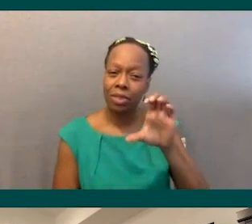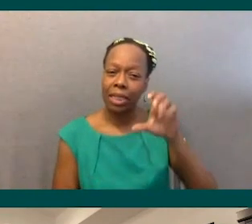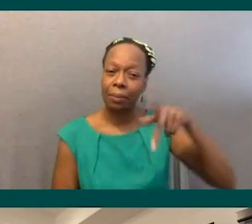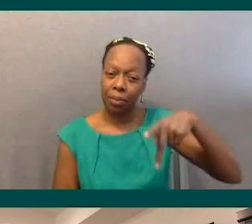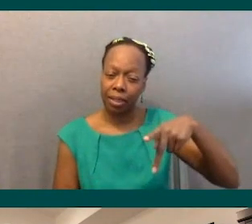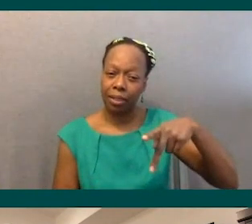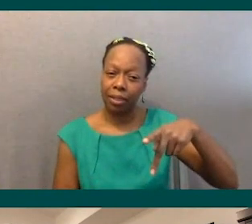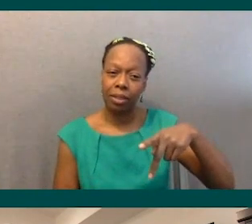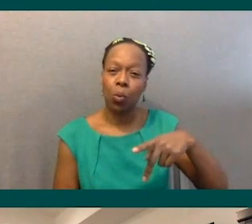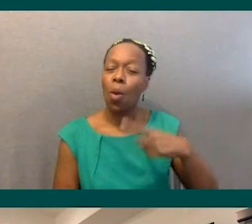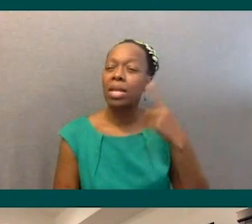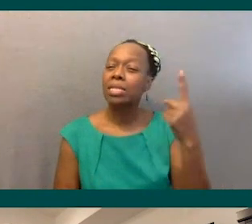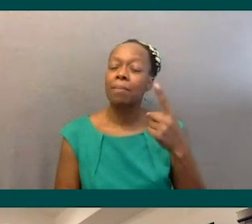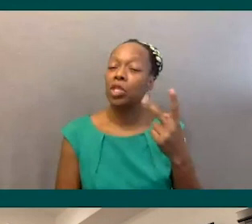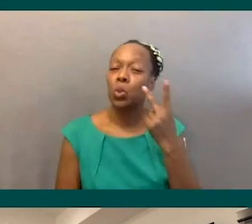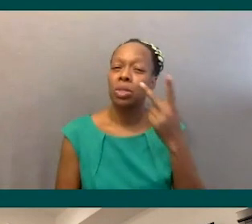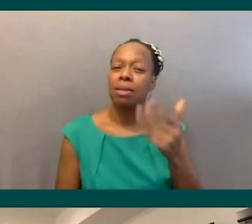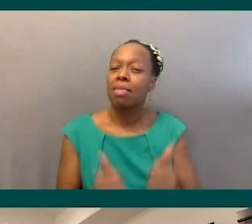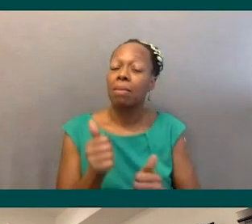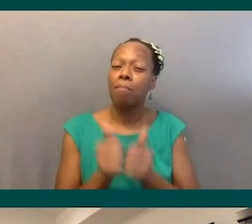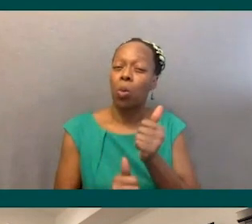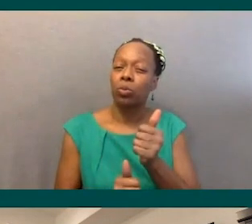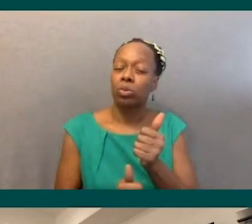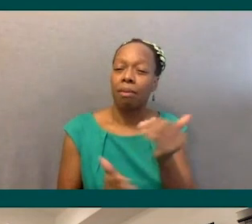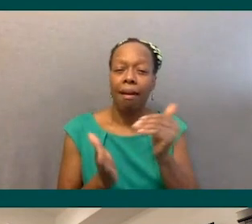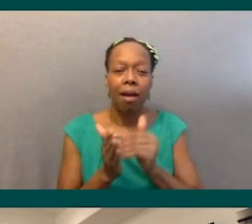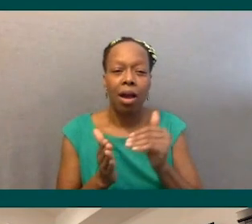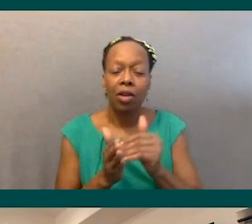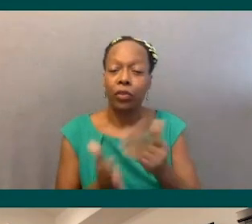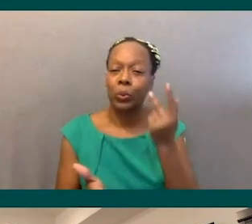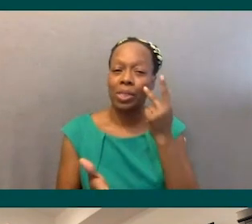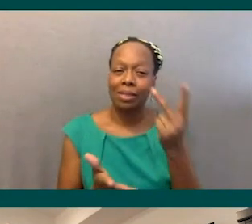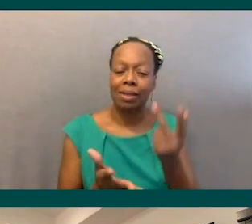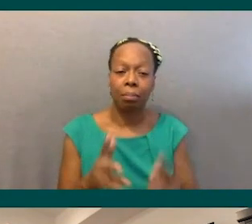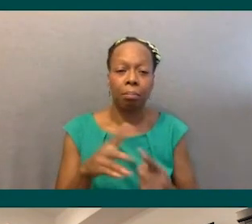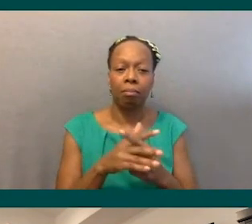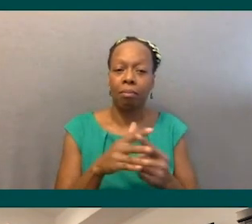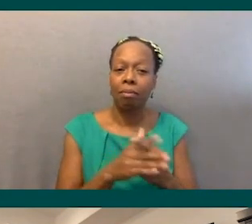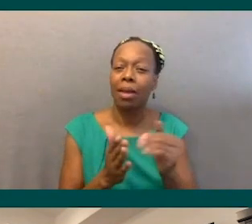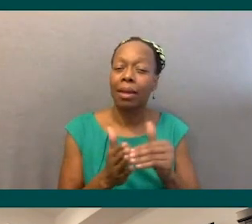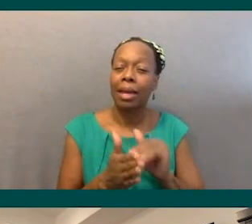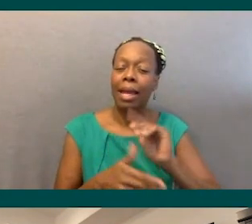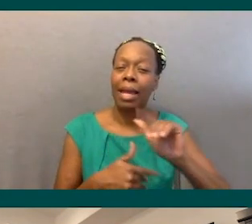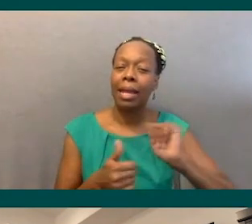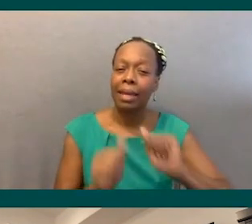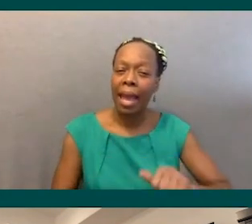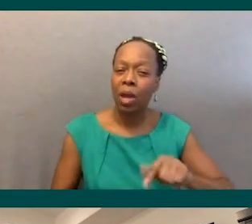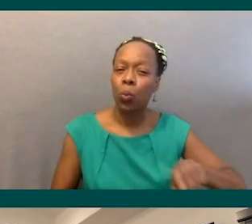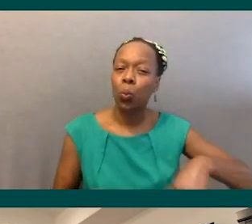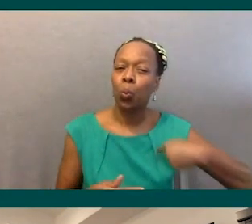what is something that you see the most of? And yeah, can we sort of dive into that a little bit deeper?